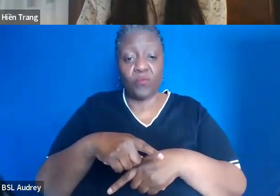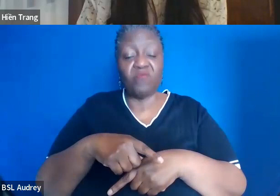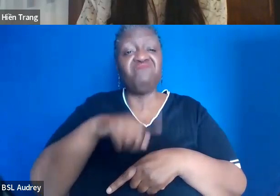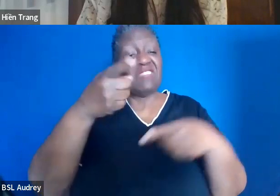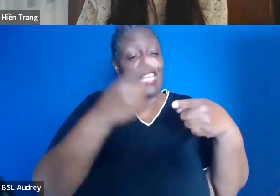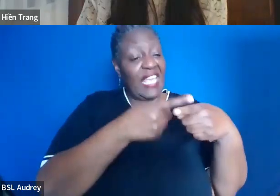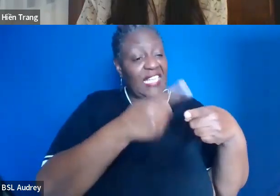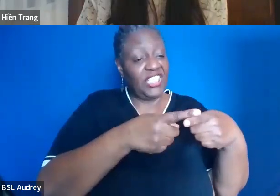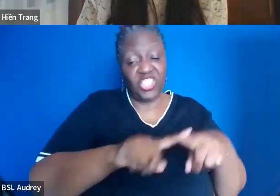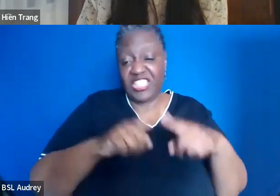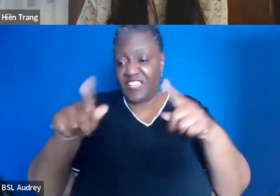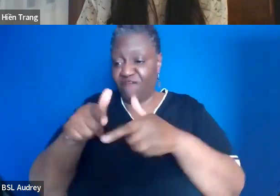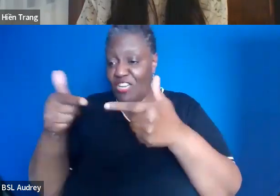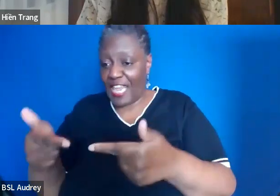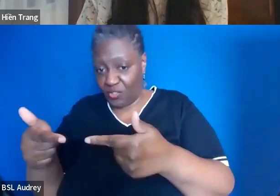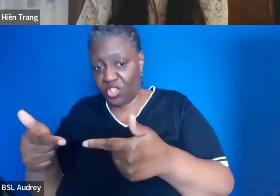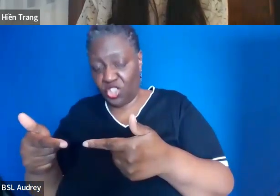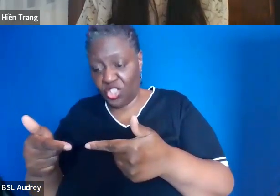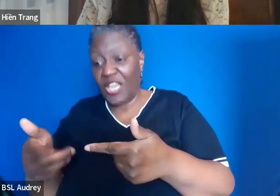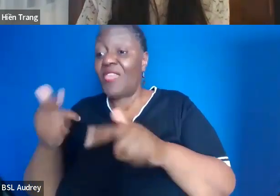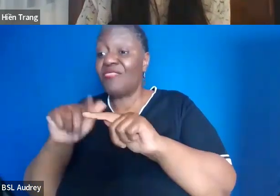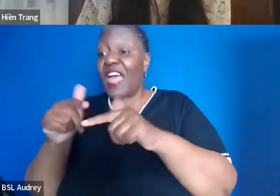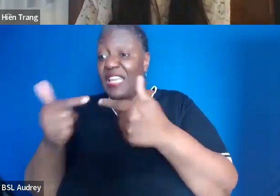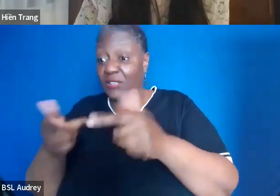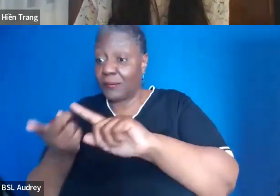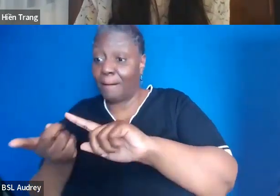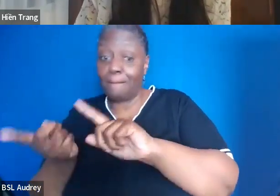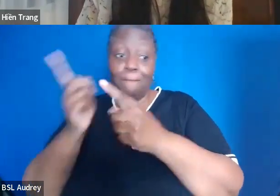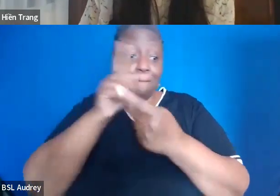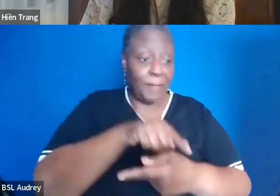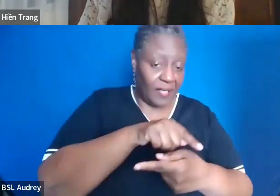into a different language and then translate that translated thing and back into English